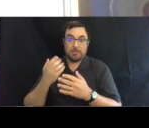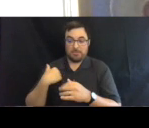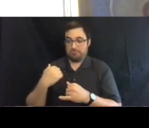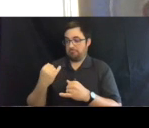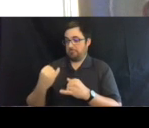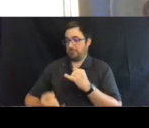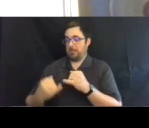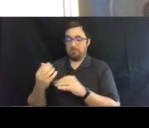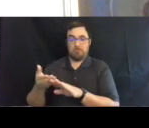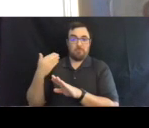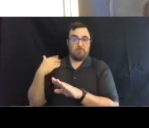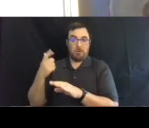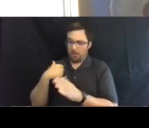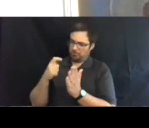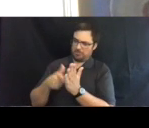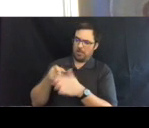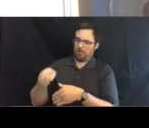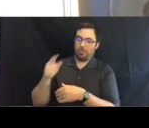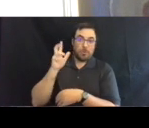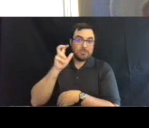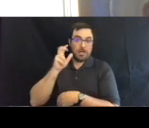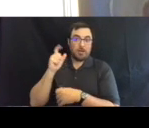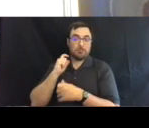was putting some of those sounds into only some of the positions in the